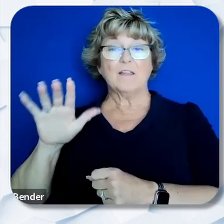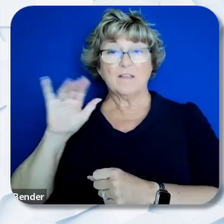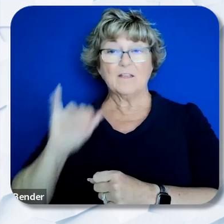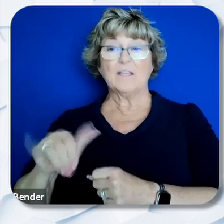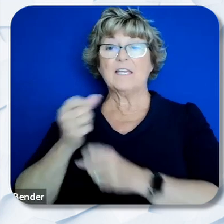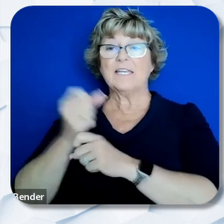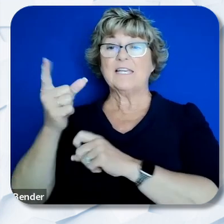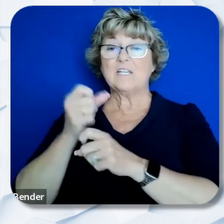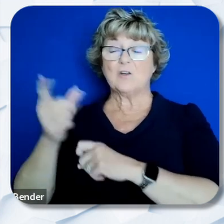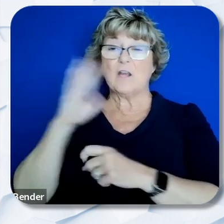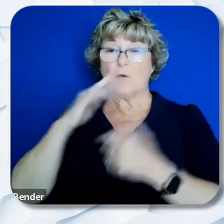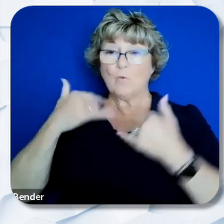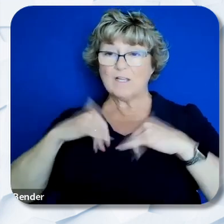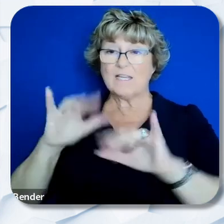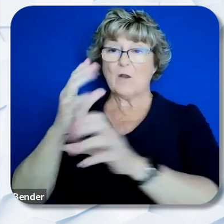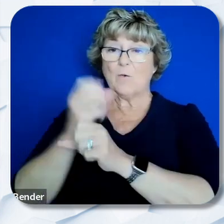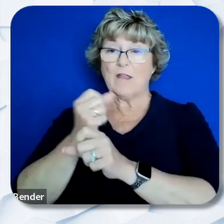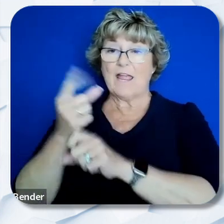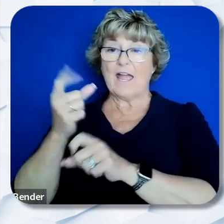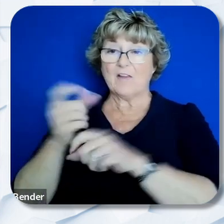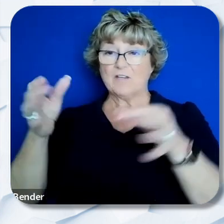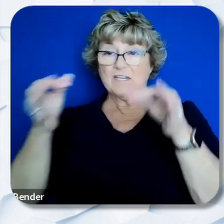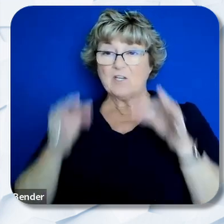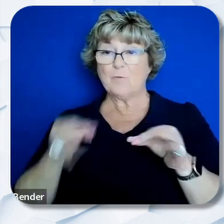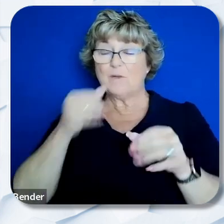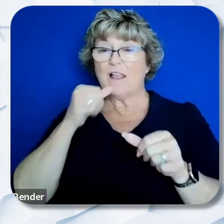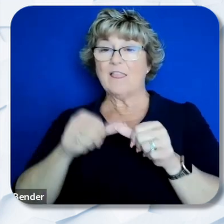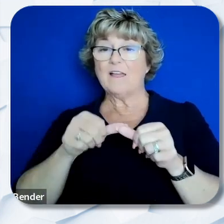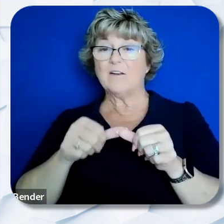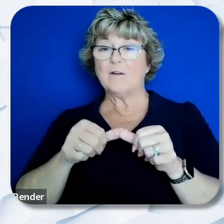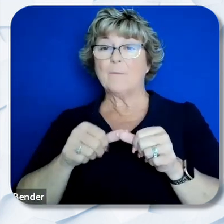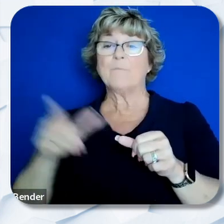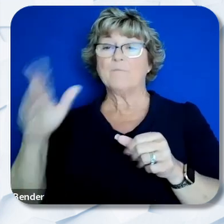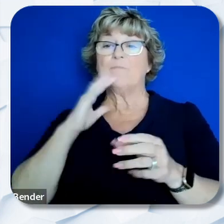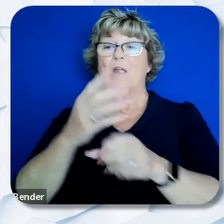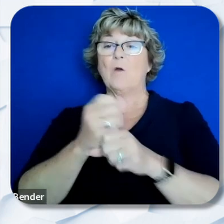you will still receive an Annual Determination Letter. You're going to review the local data